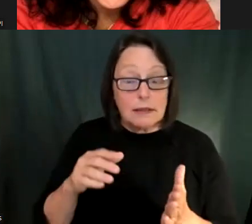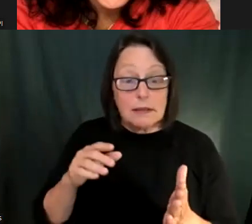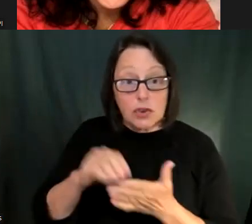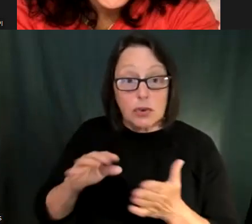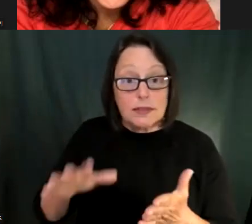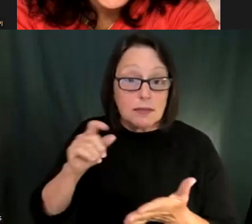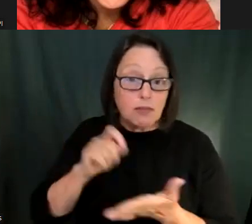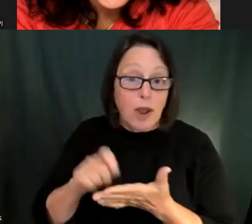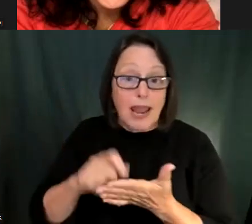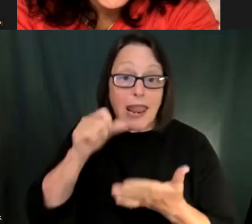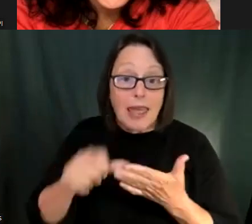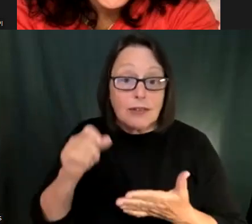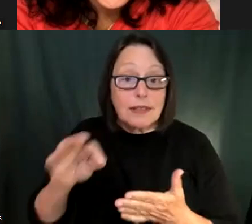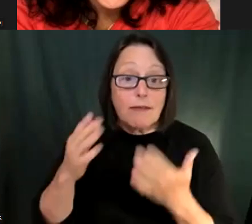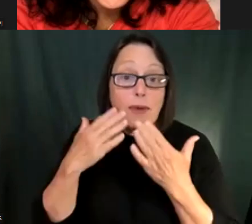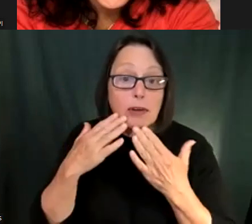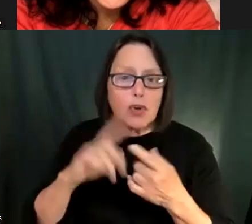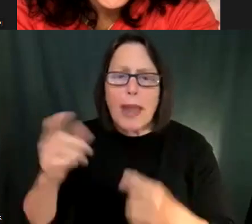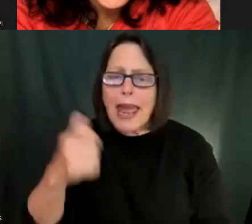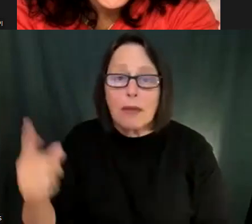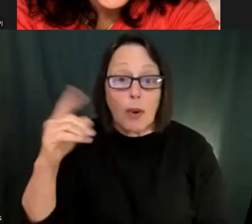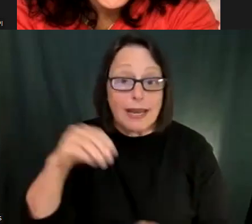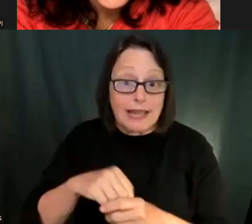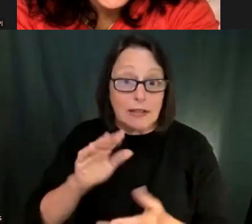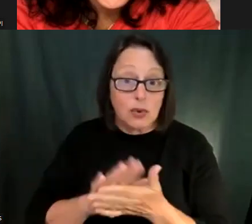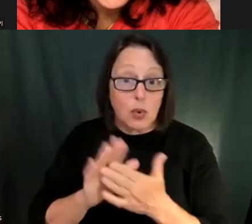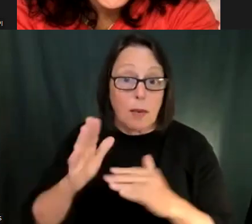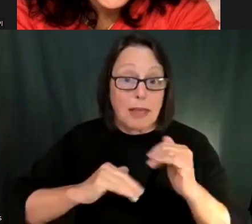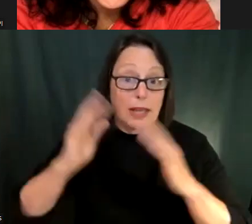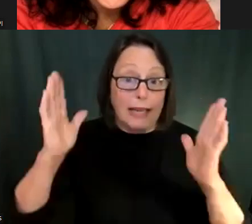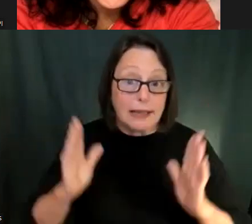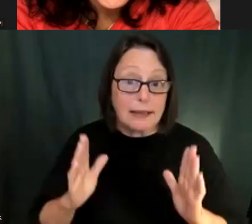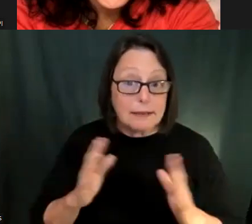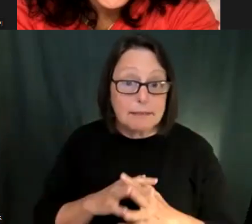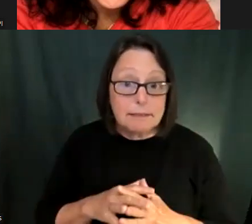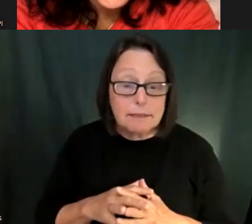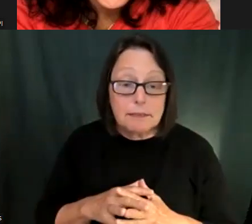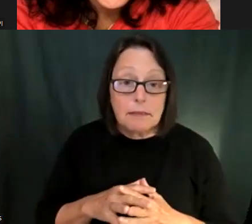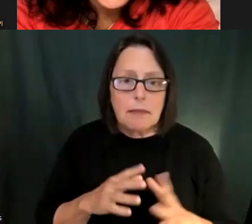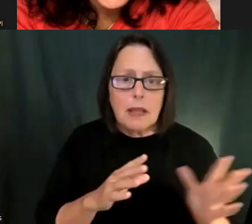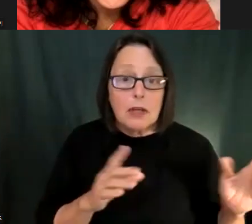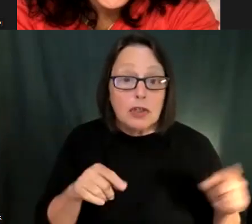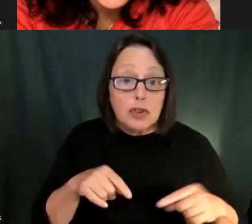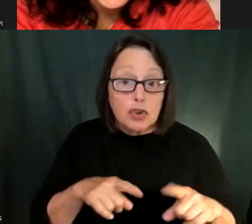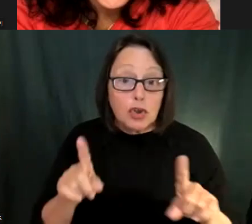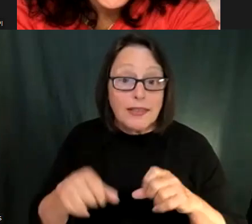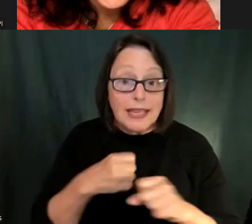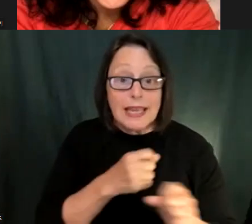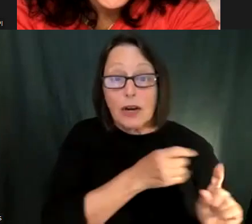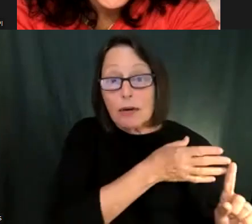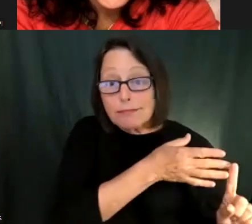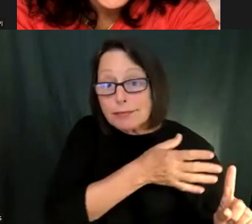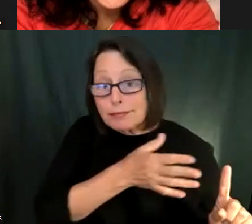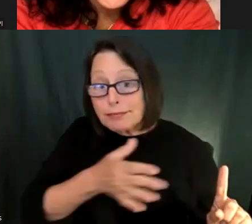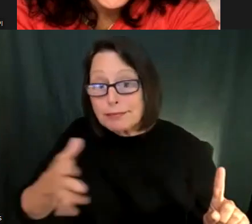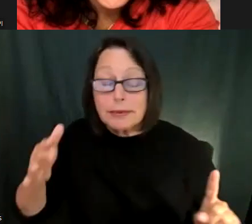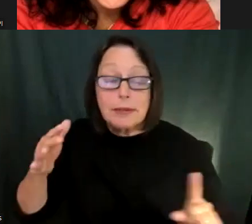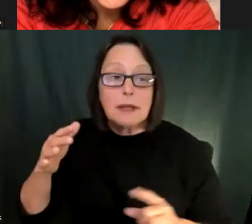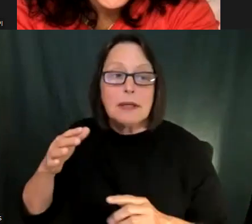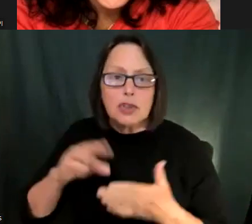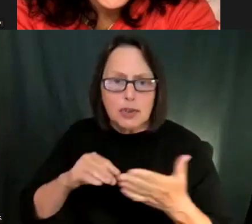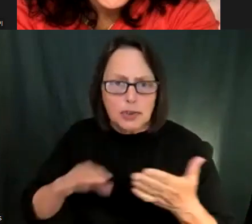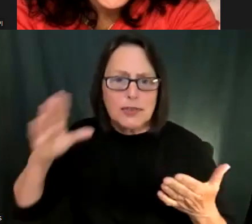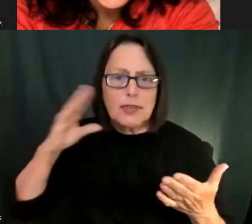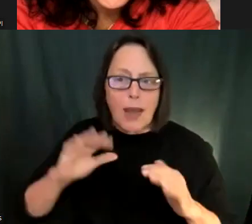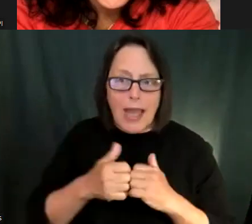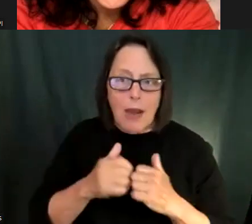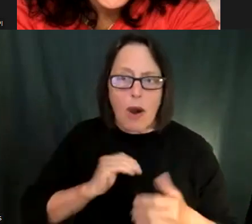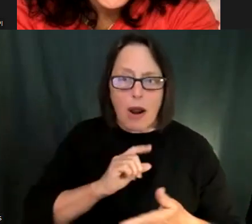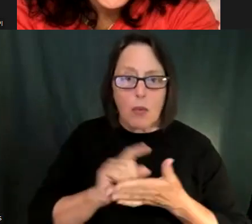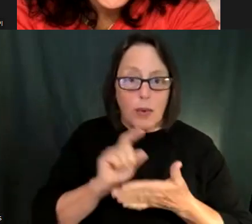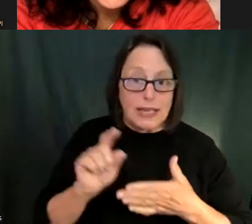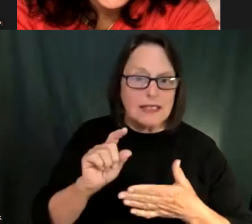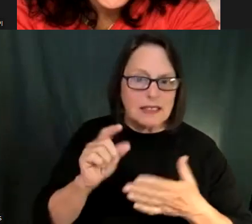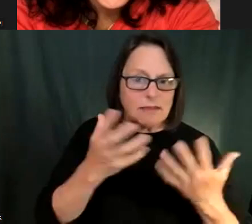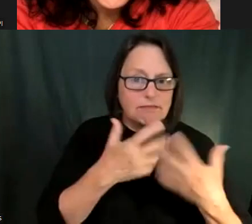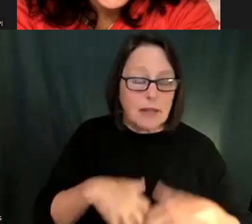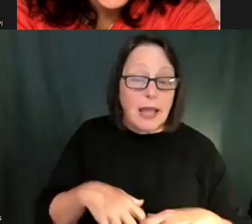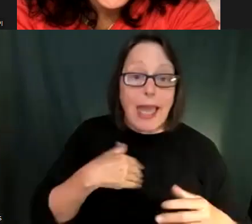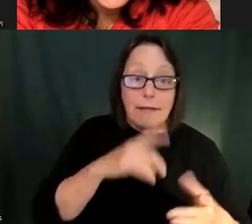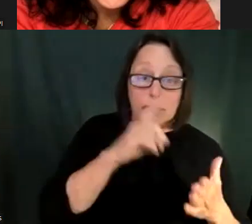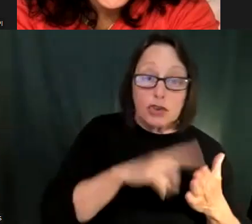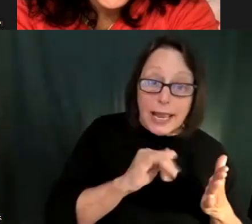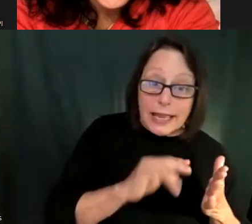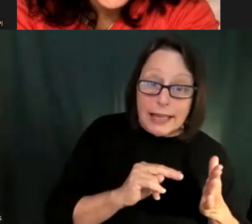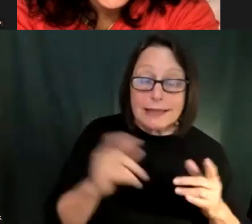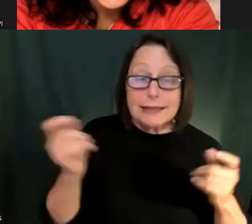That so at the end of the year. Having that reflection back about. Who has supported you, who has created a sense of belonging.